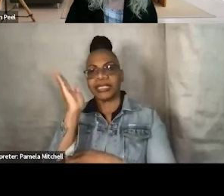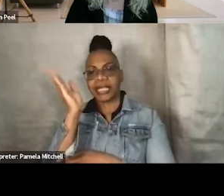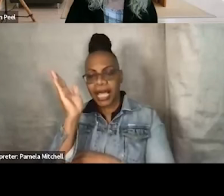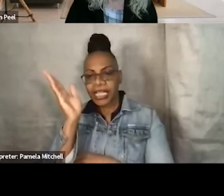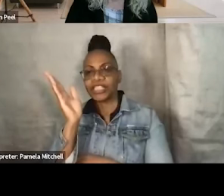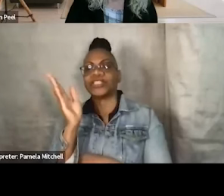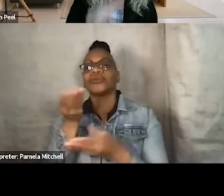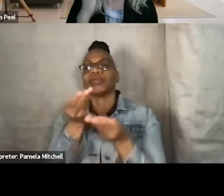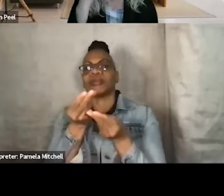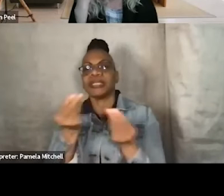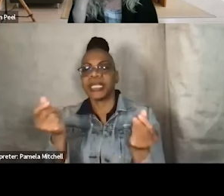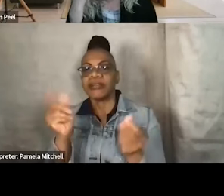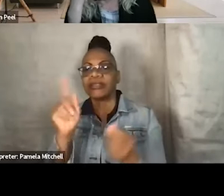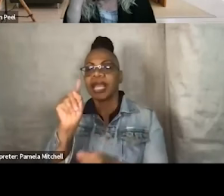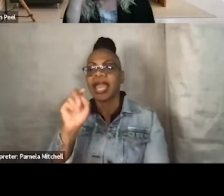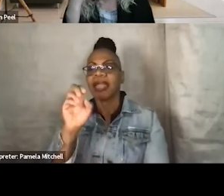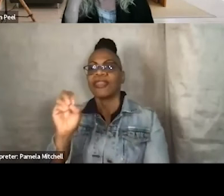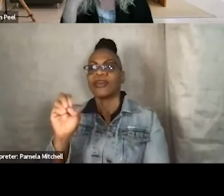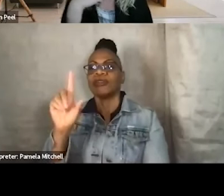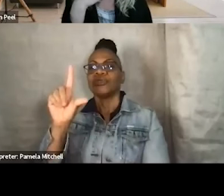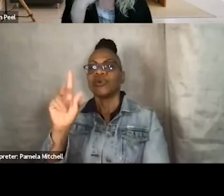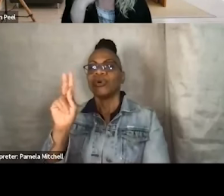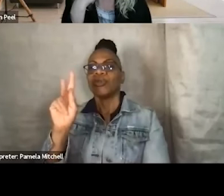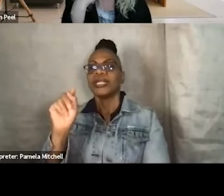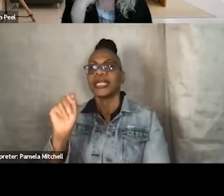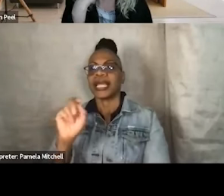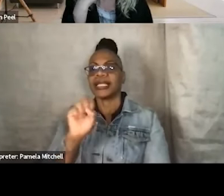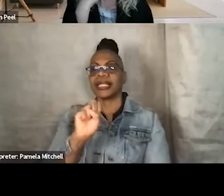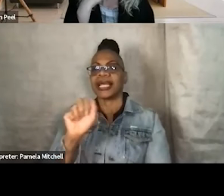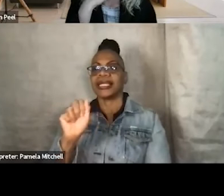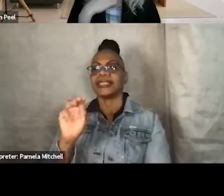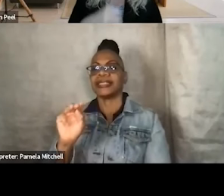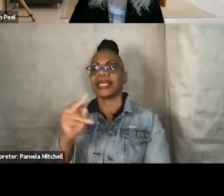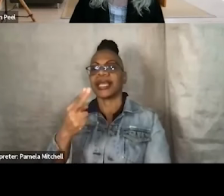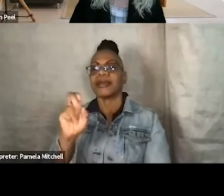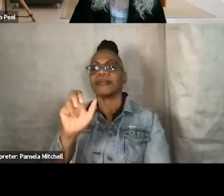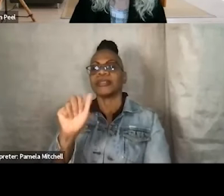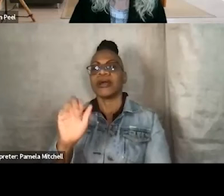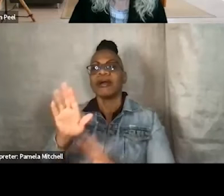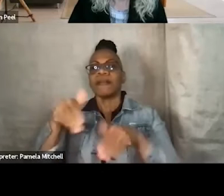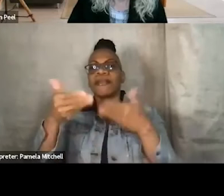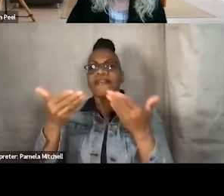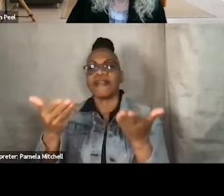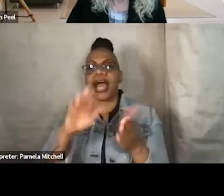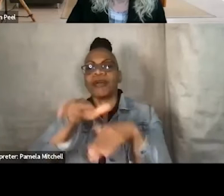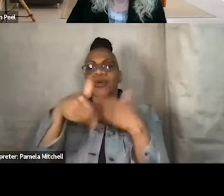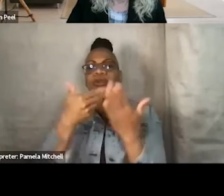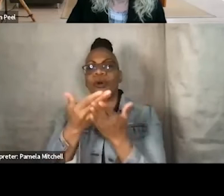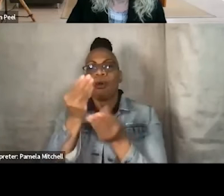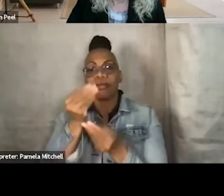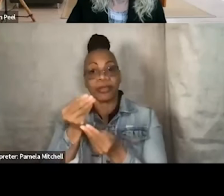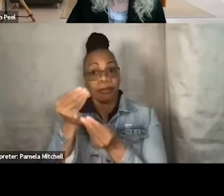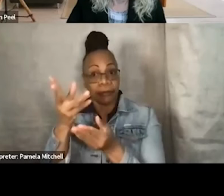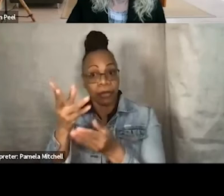and the toolkit that SAMHSA provides with all that information. Also wanting to make sure that there's a consistent message